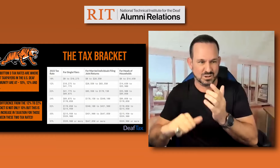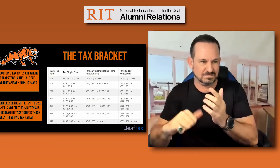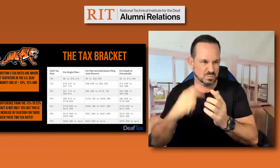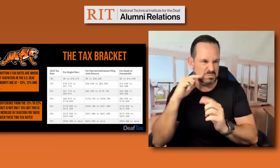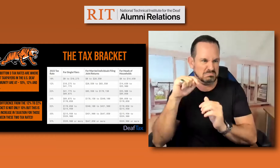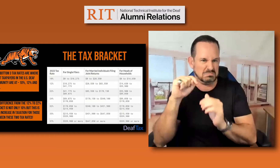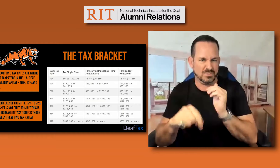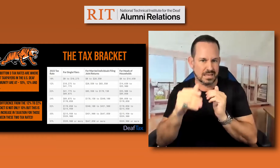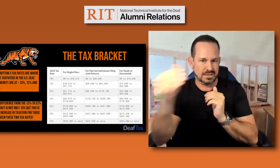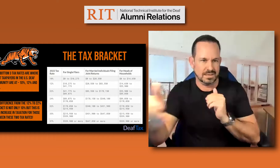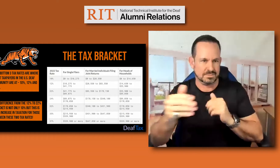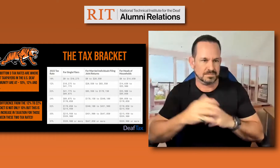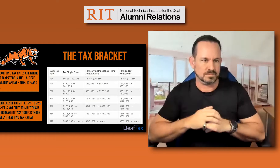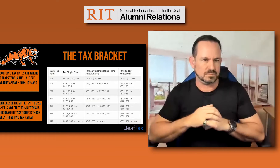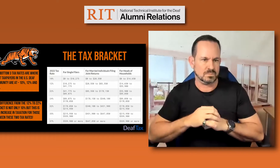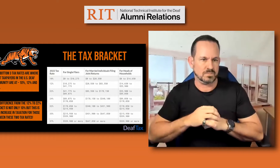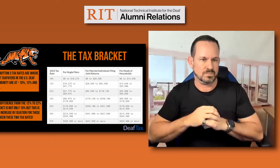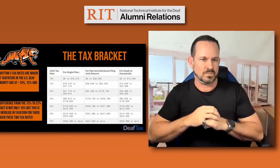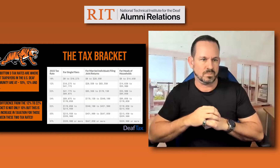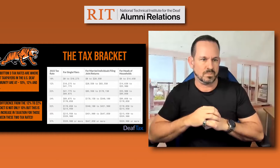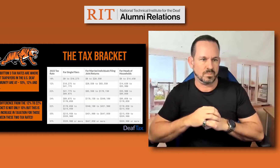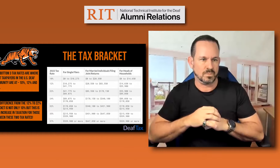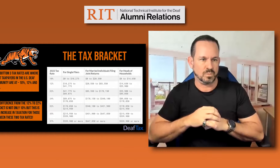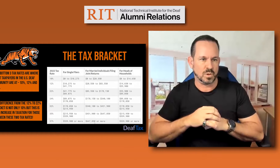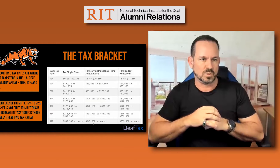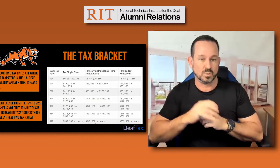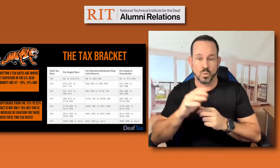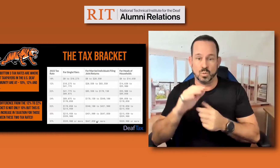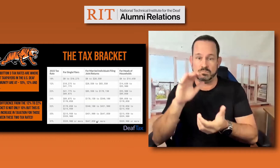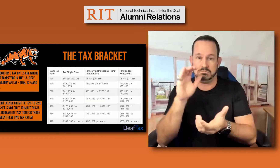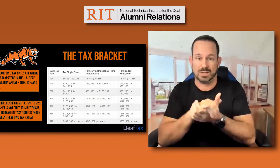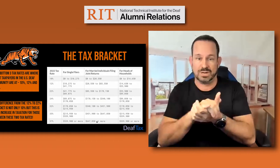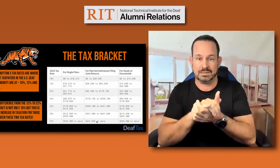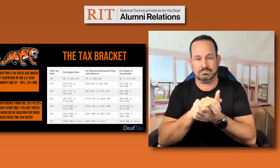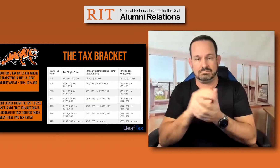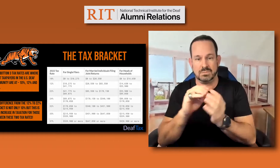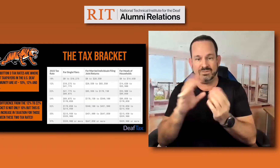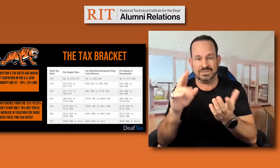Probably the 10% is where most people fit.